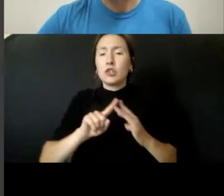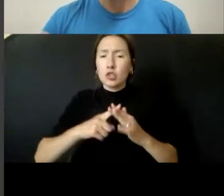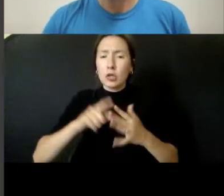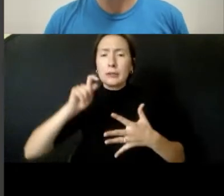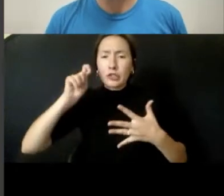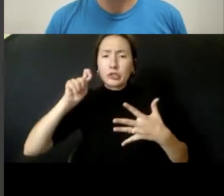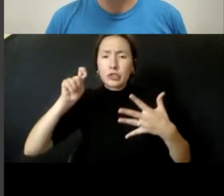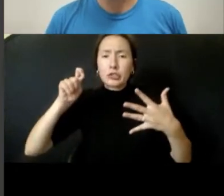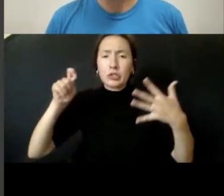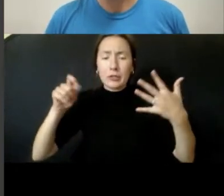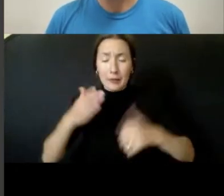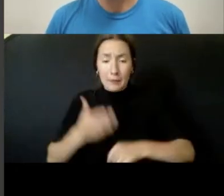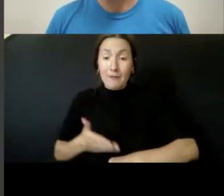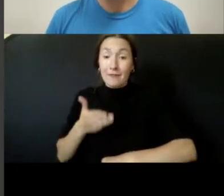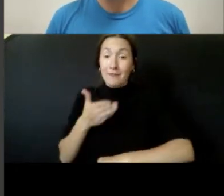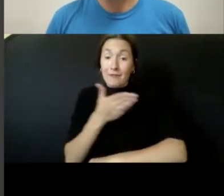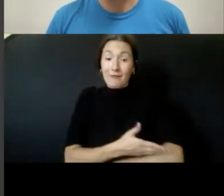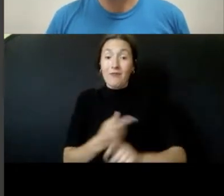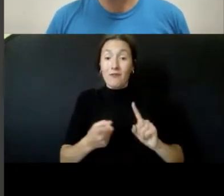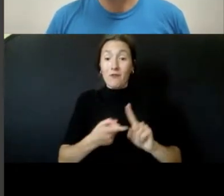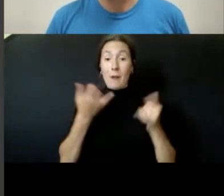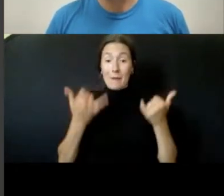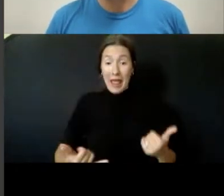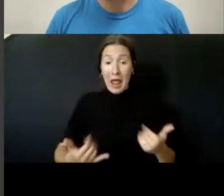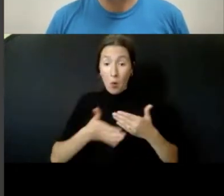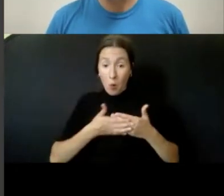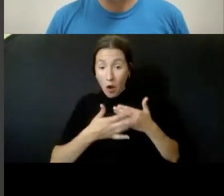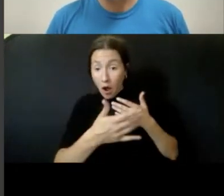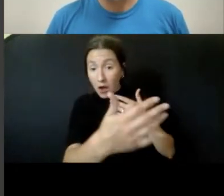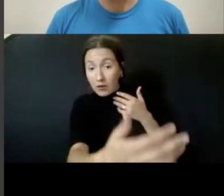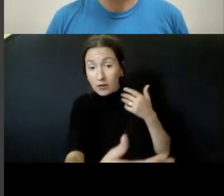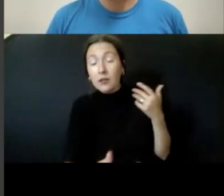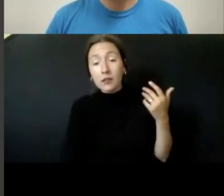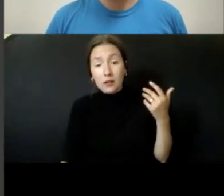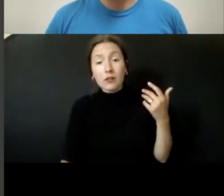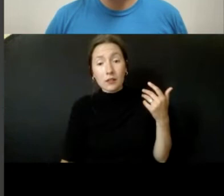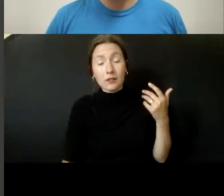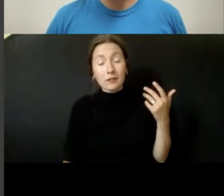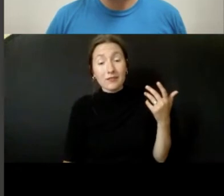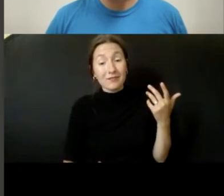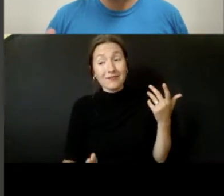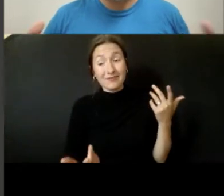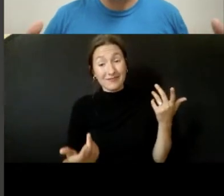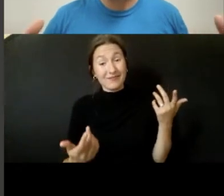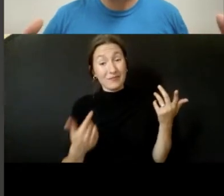can happen as 800 or 175 people or whatever start to improve their design practice and